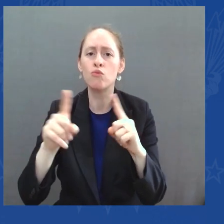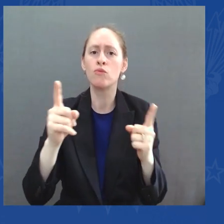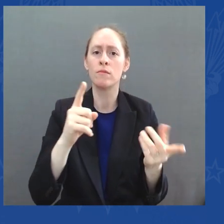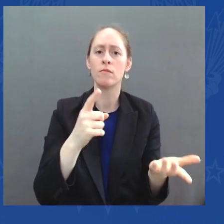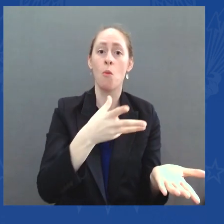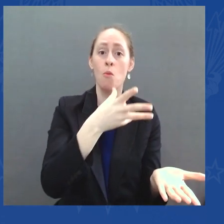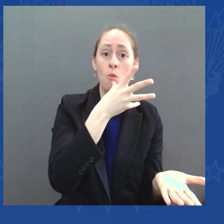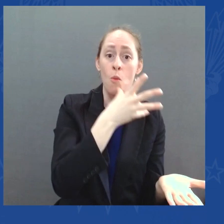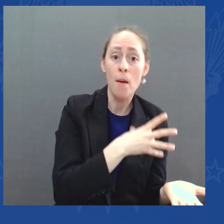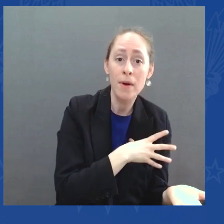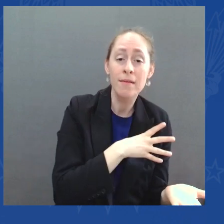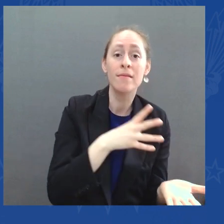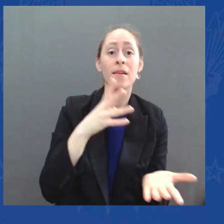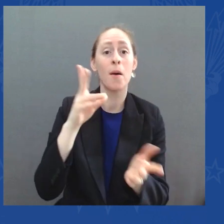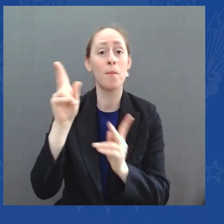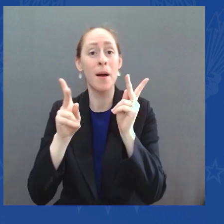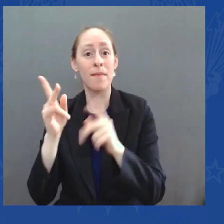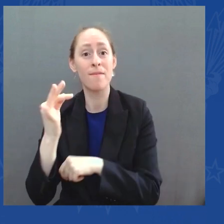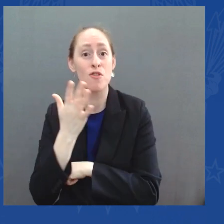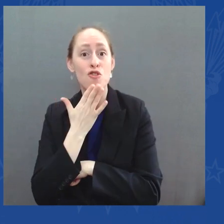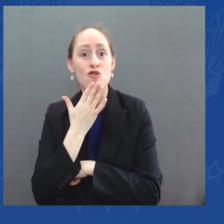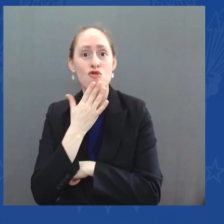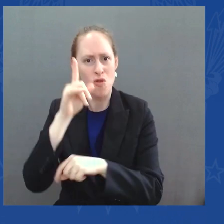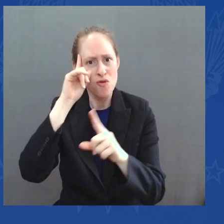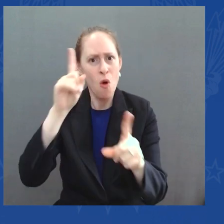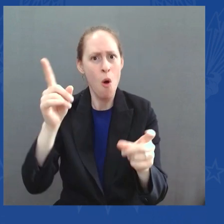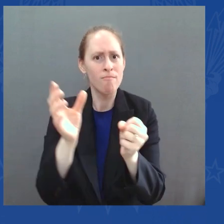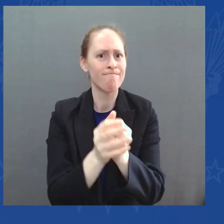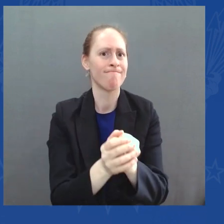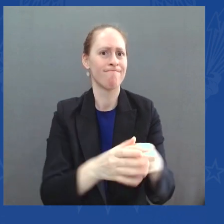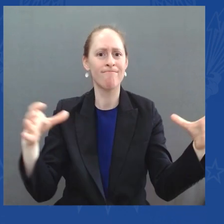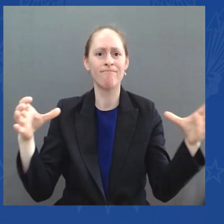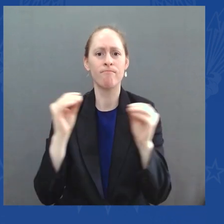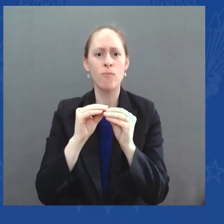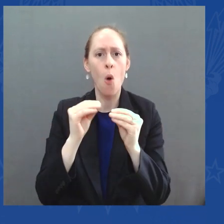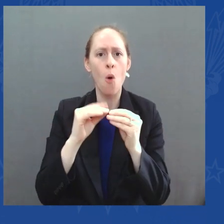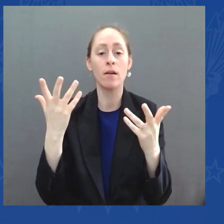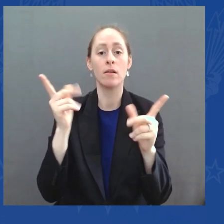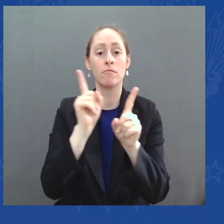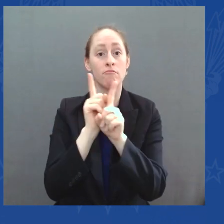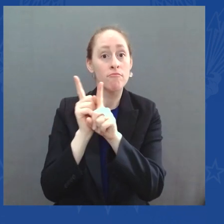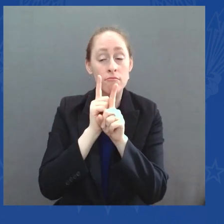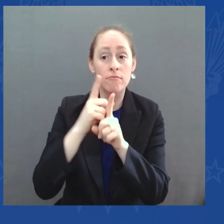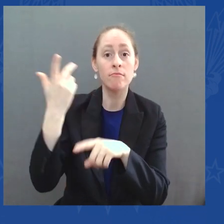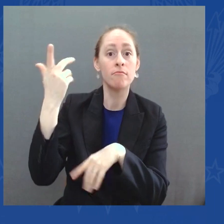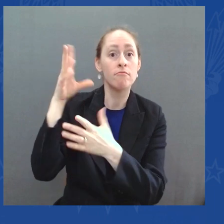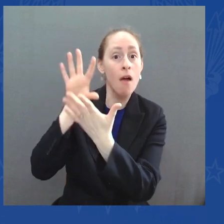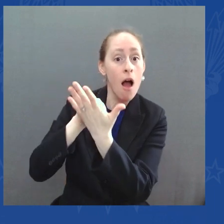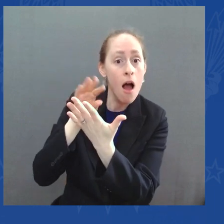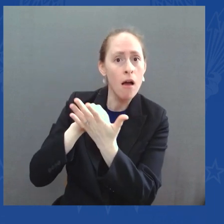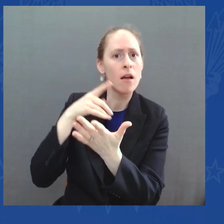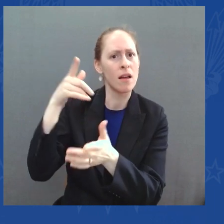for high quality paid on the job training. We're investigating truck leasing arrangements to make sure that they're above board.